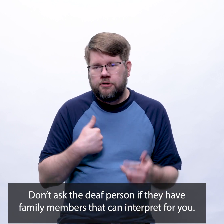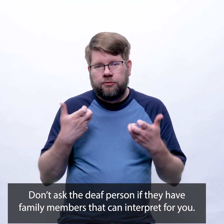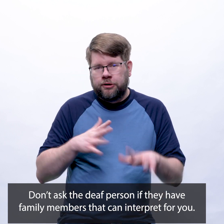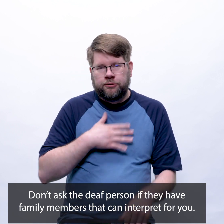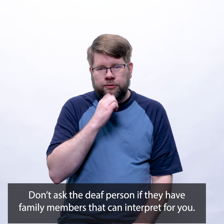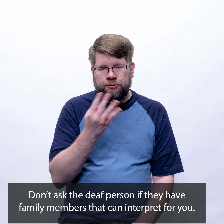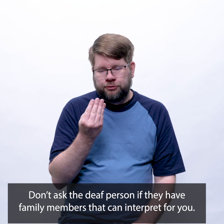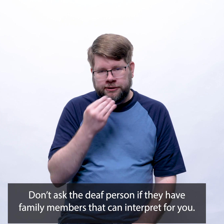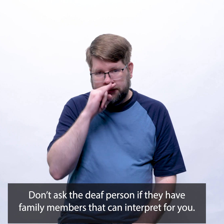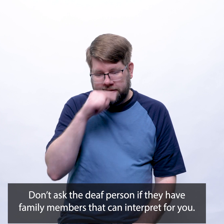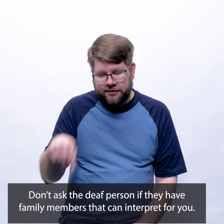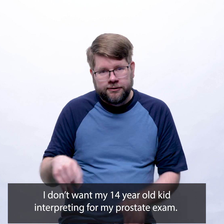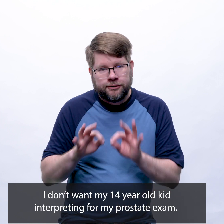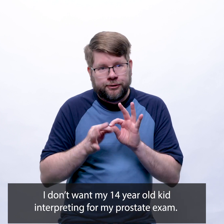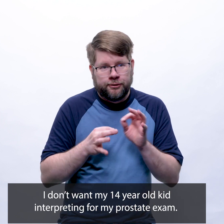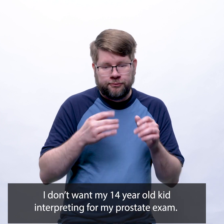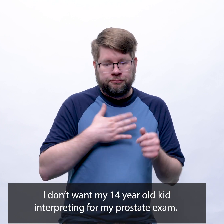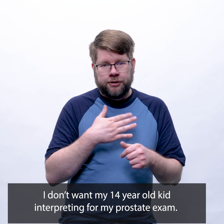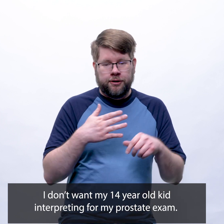[Sign language]